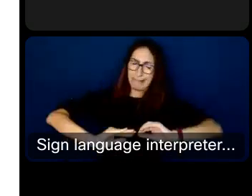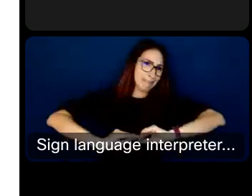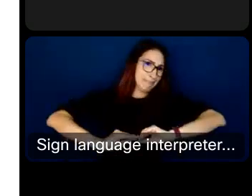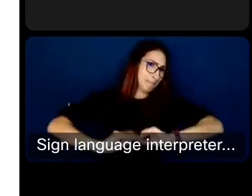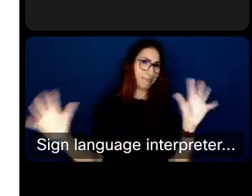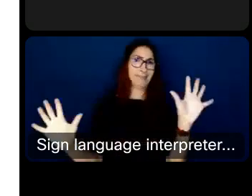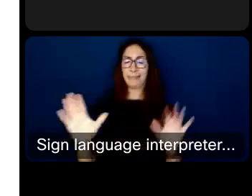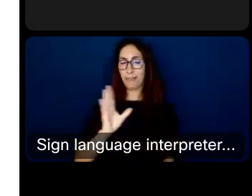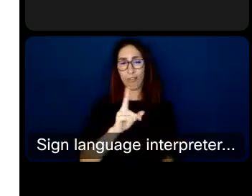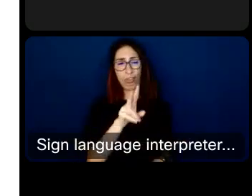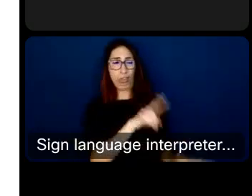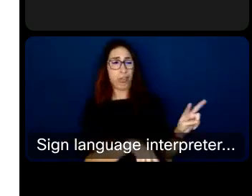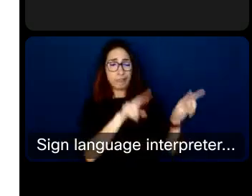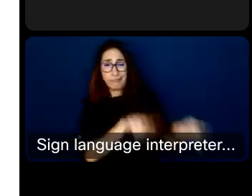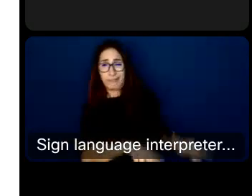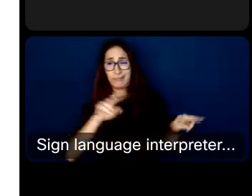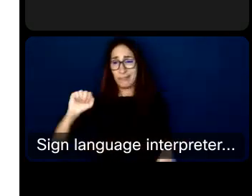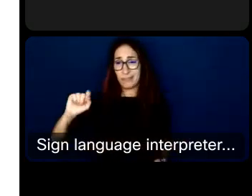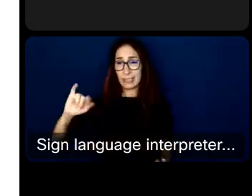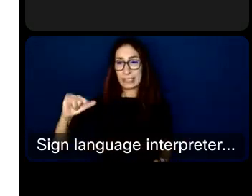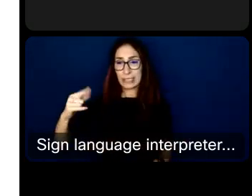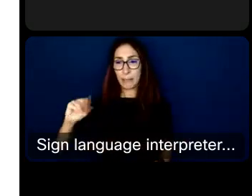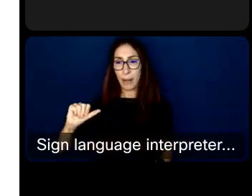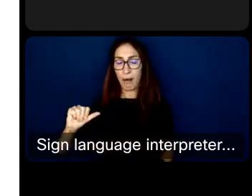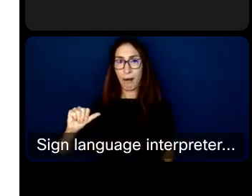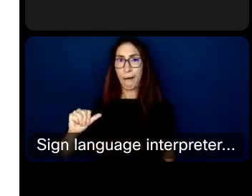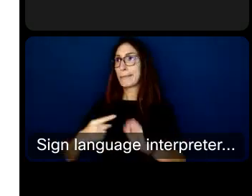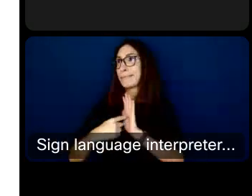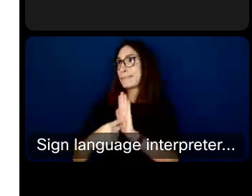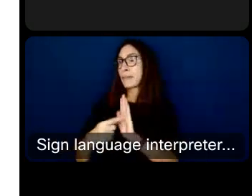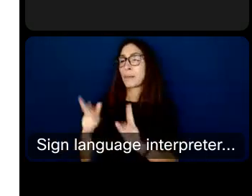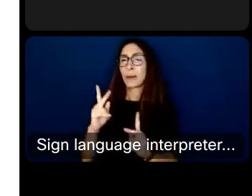you know, behavior that is not nice to people simply because